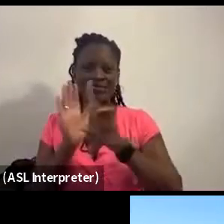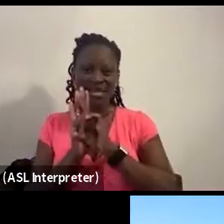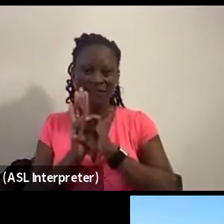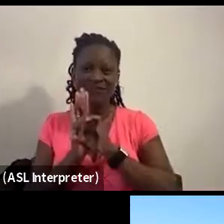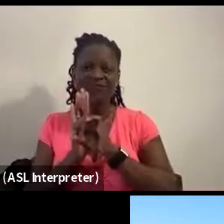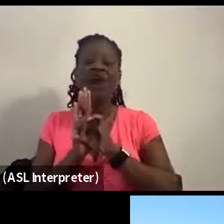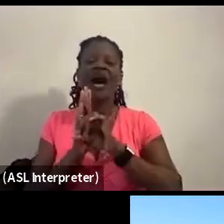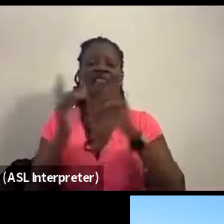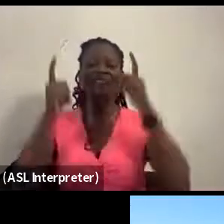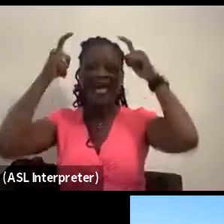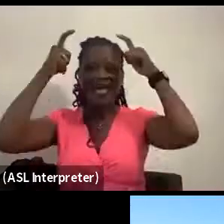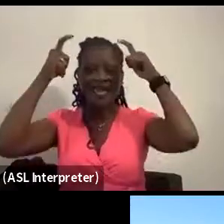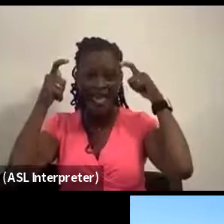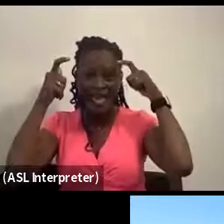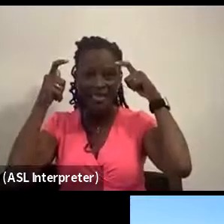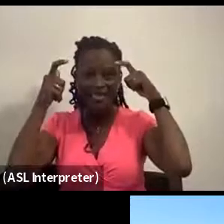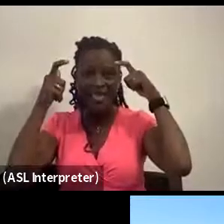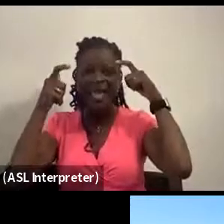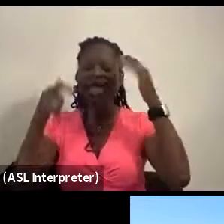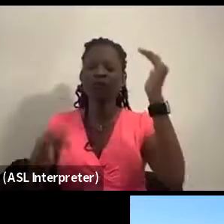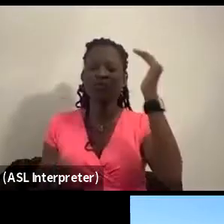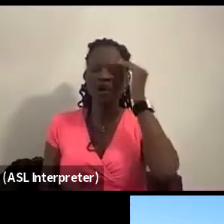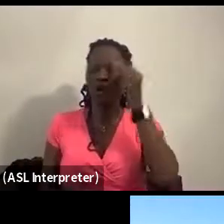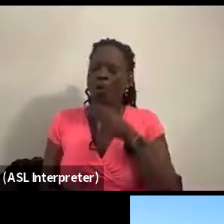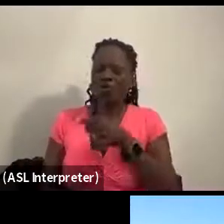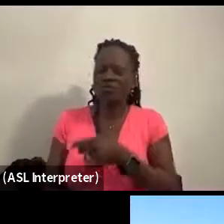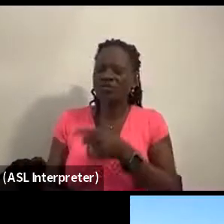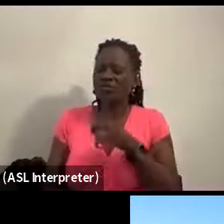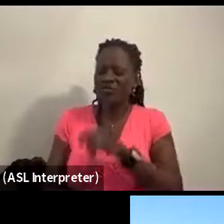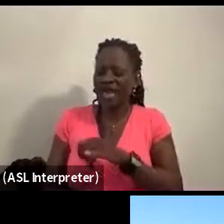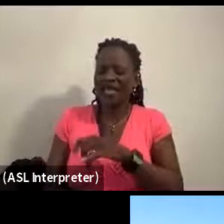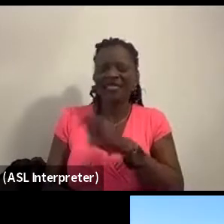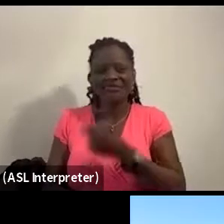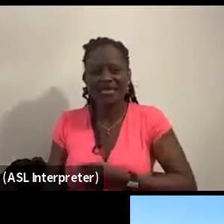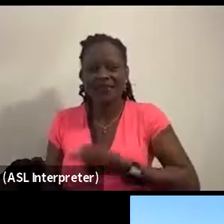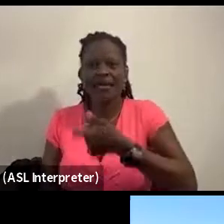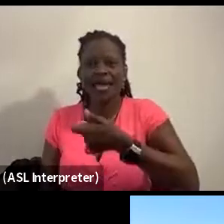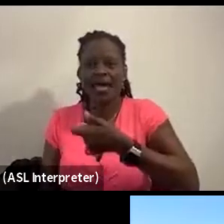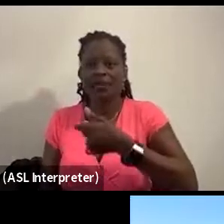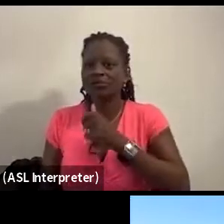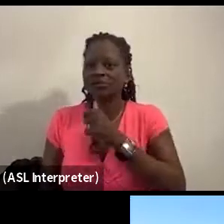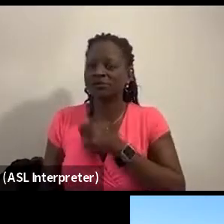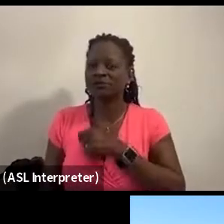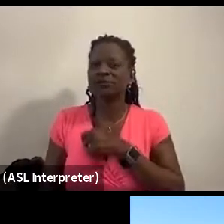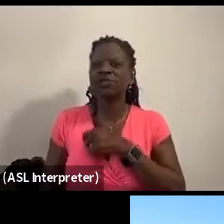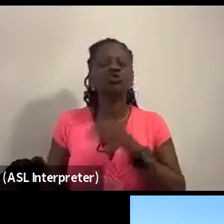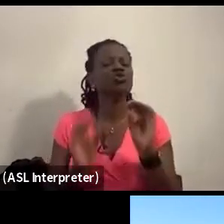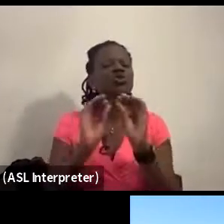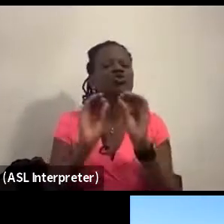Whoever's wearing that hat, which is always coronavirus. So there is no coronavirus disease in the vaccine.